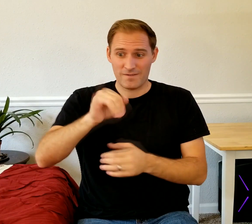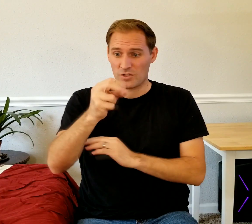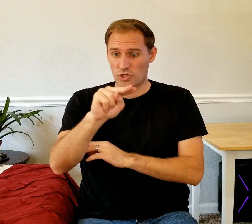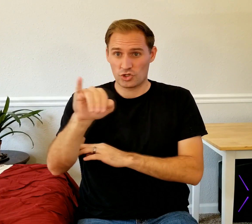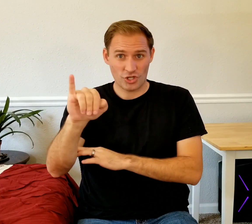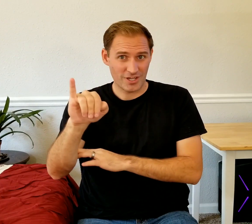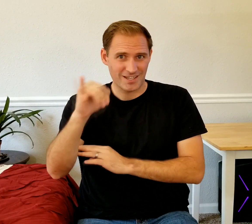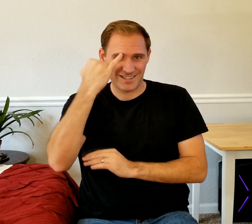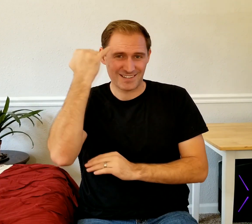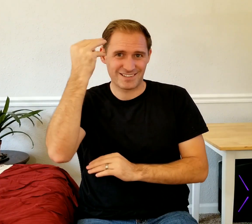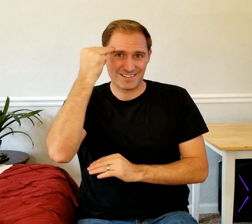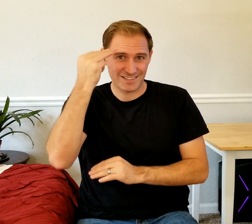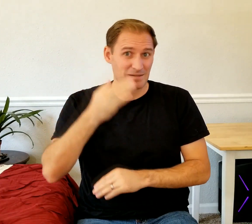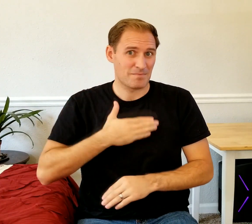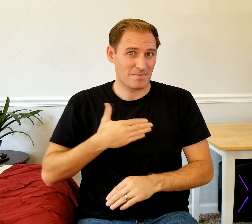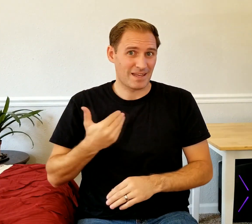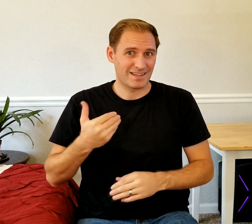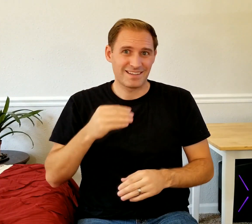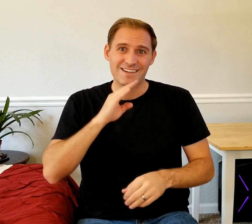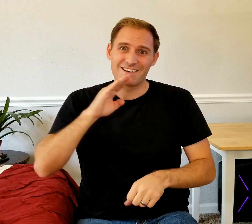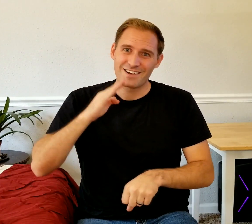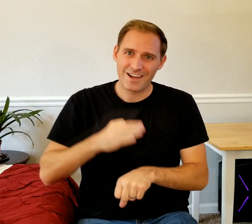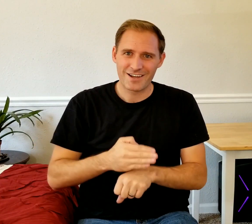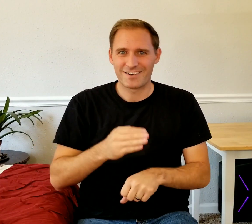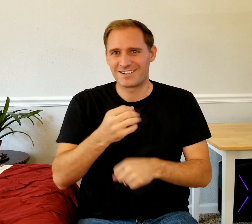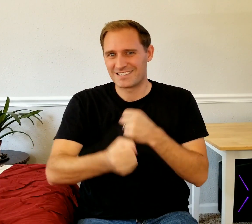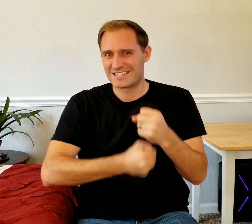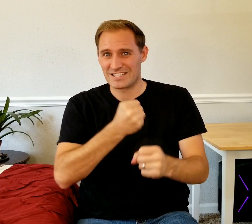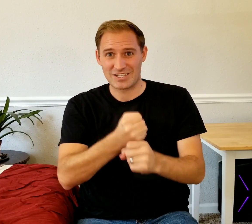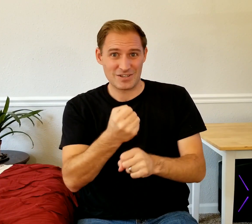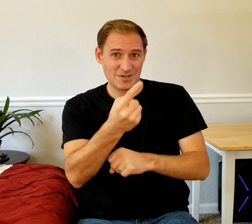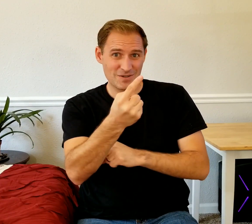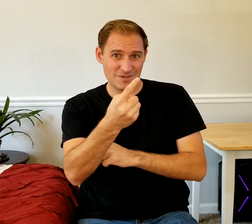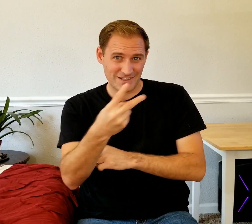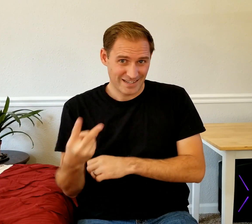my little daughter that's a 1 and a half will be there as well. So please come by